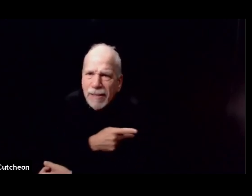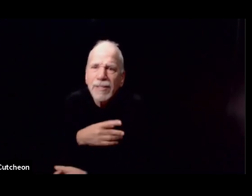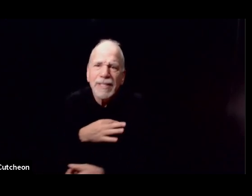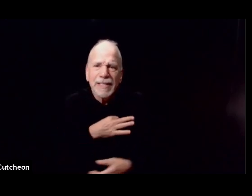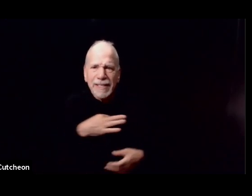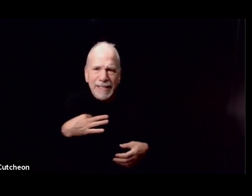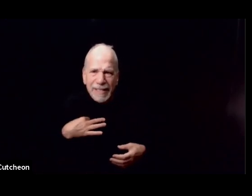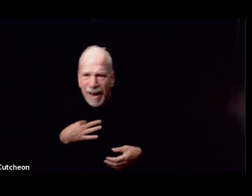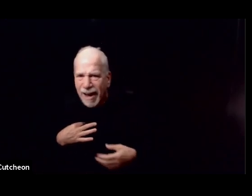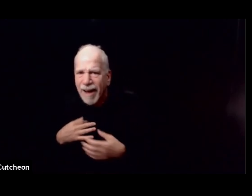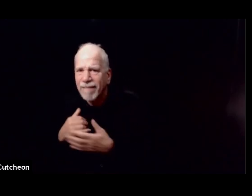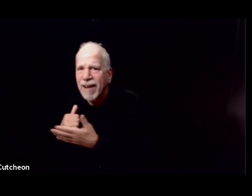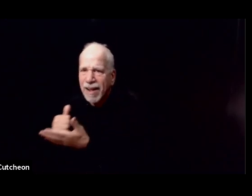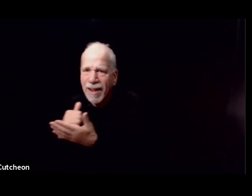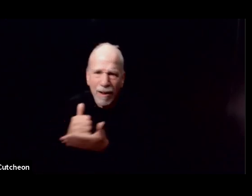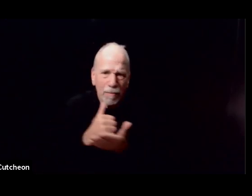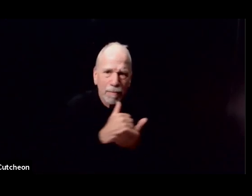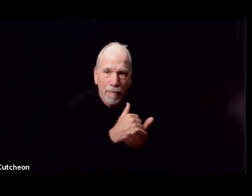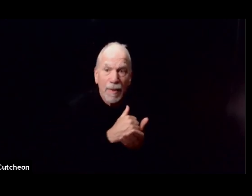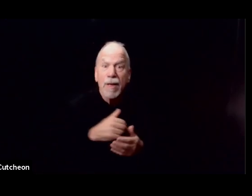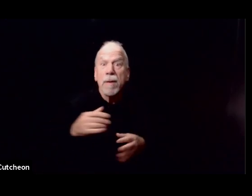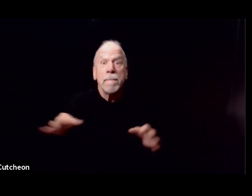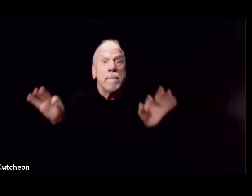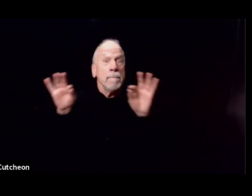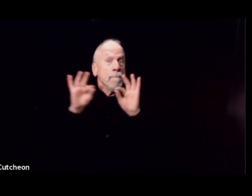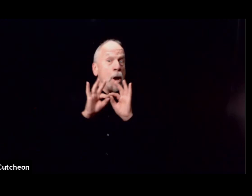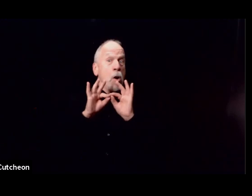of the healthcare coalition's statewide we have eight two different reach in the state